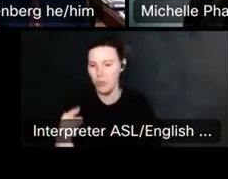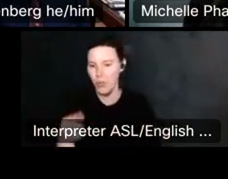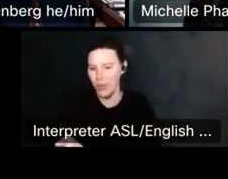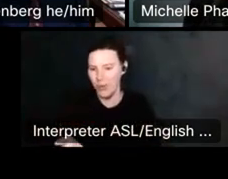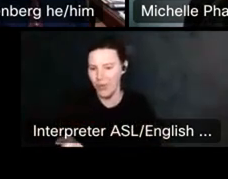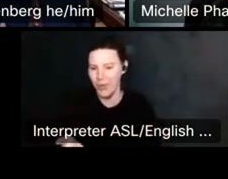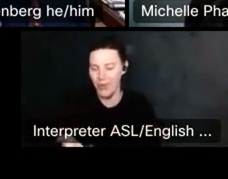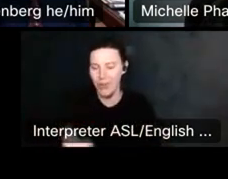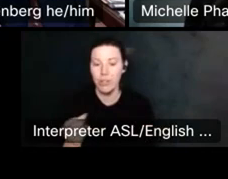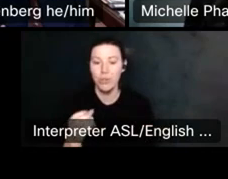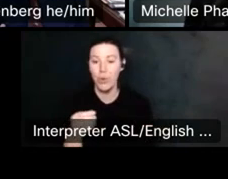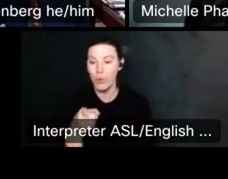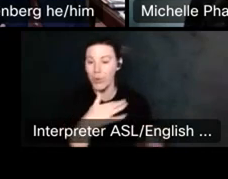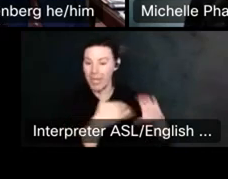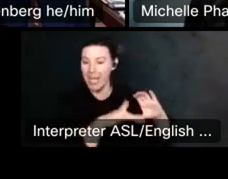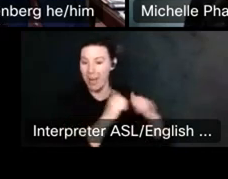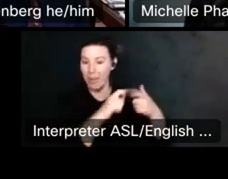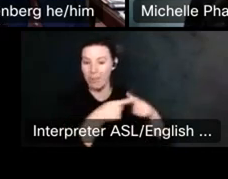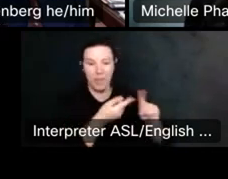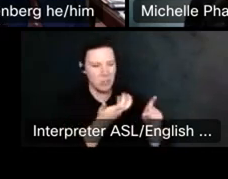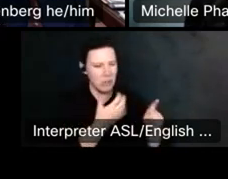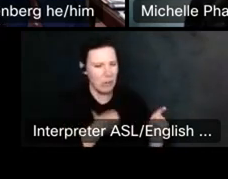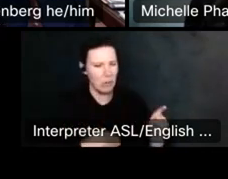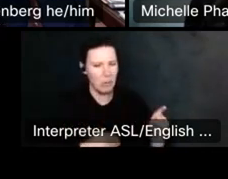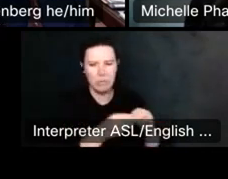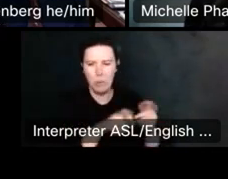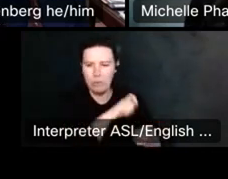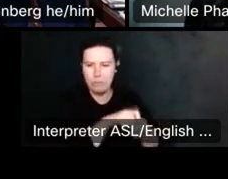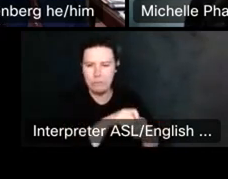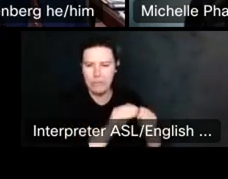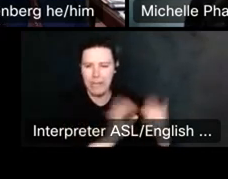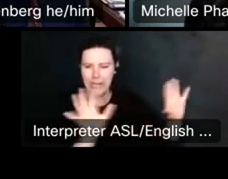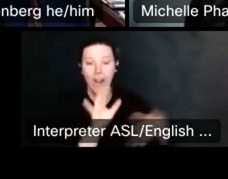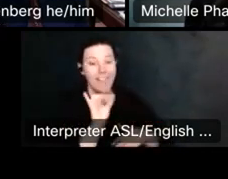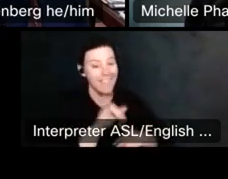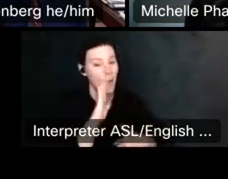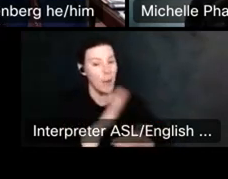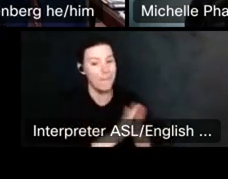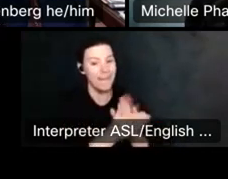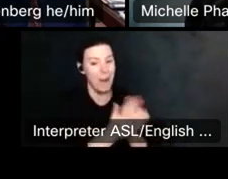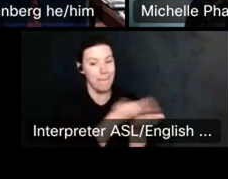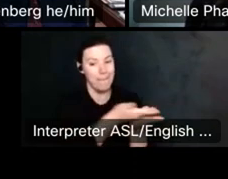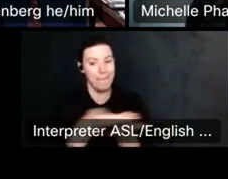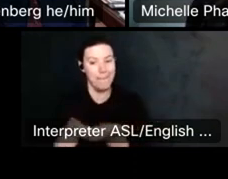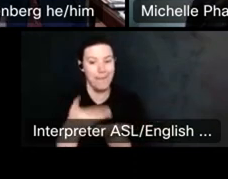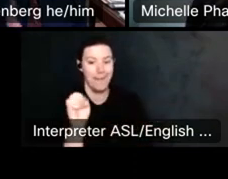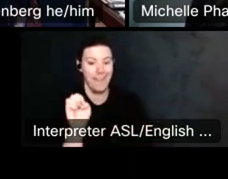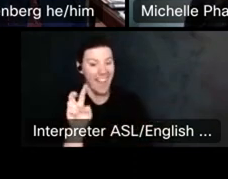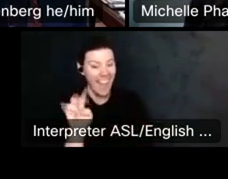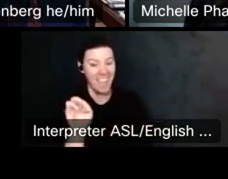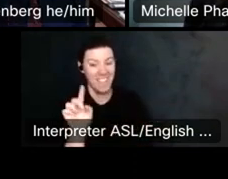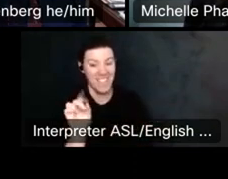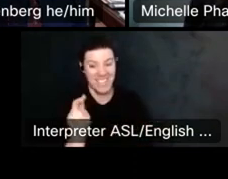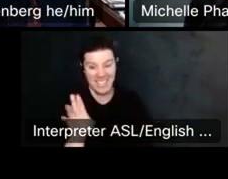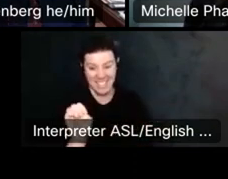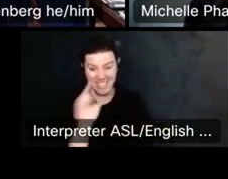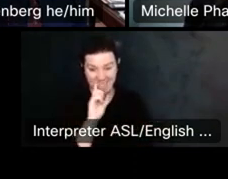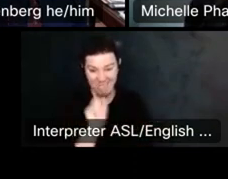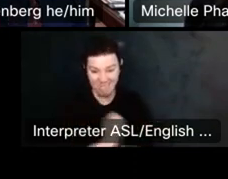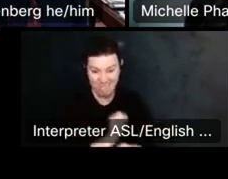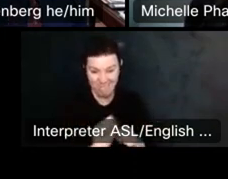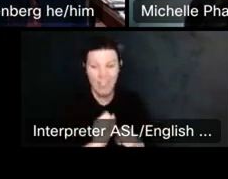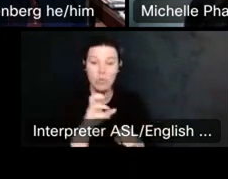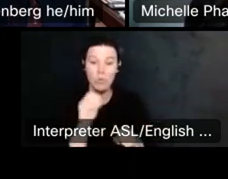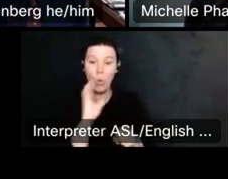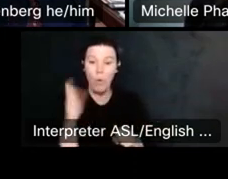That are not as clear as you wish they were and so their evidence, and they'll come into court as evidence, potentially of the intention of the parties but you really want to have a.